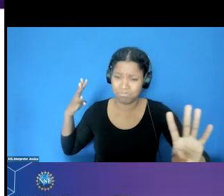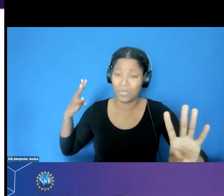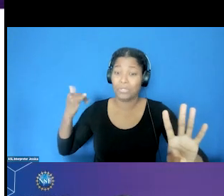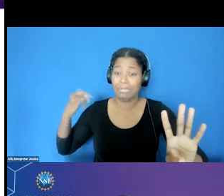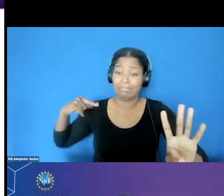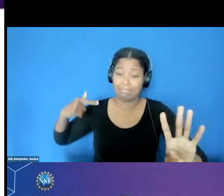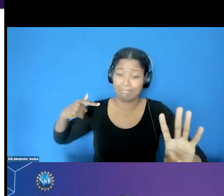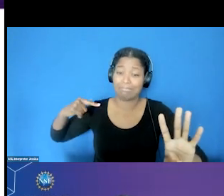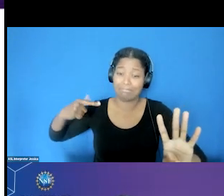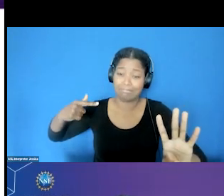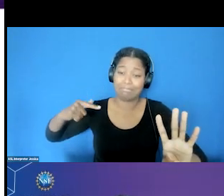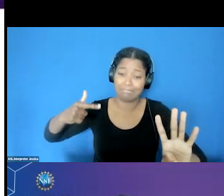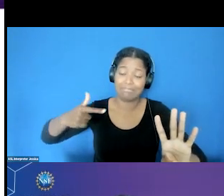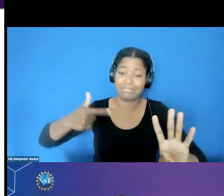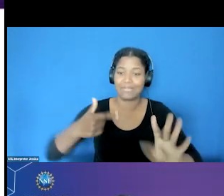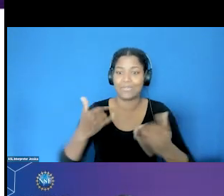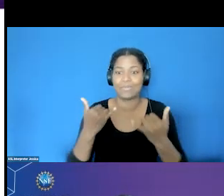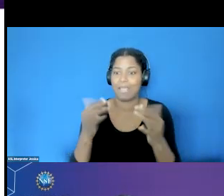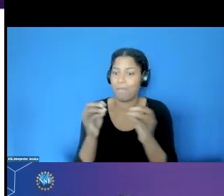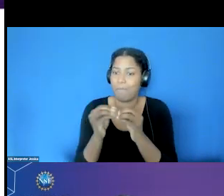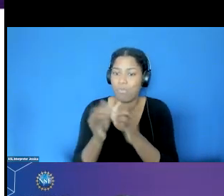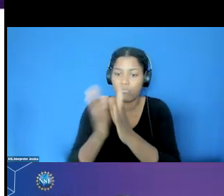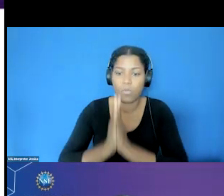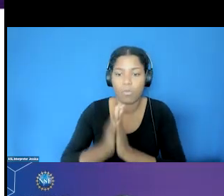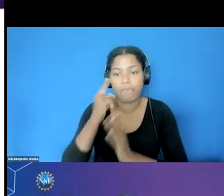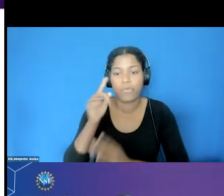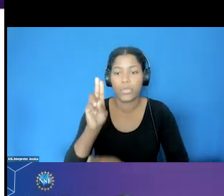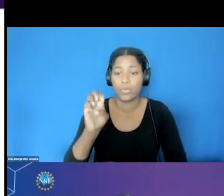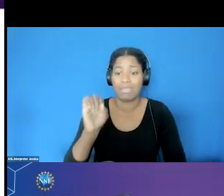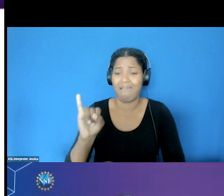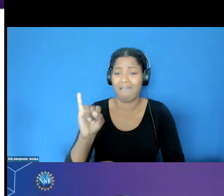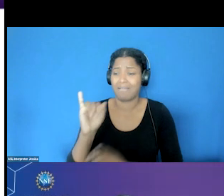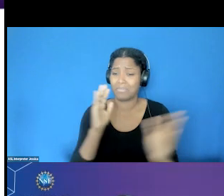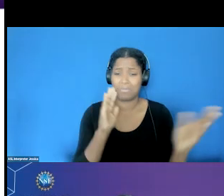So they are getting many, many, many more requests for UEIs than what they ever expected.